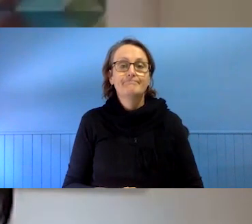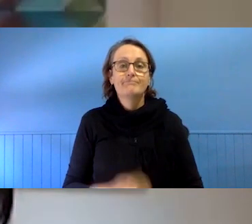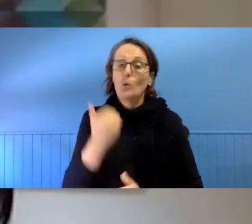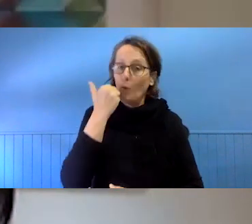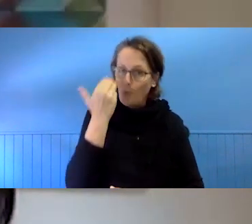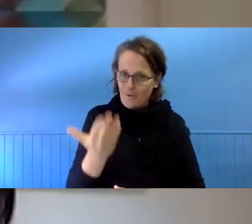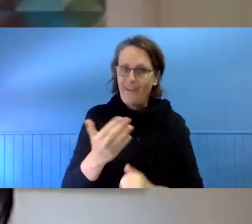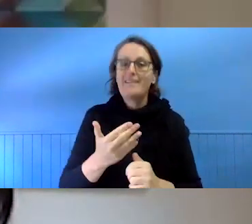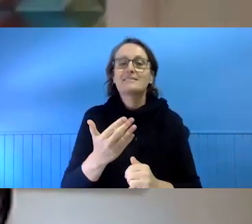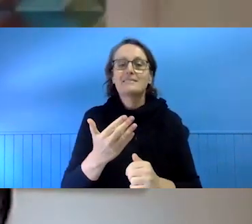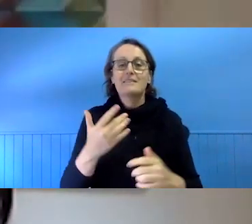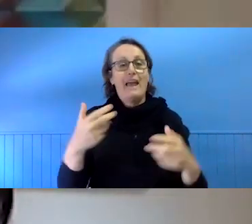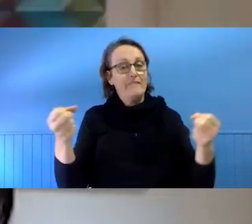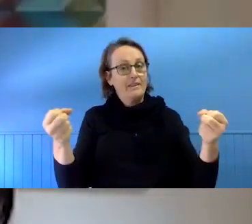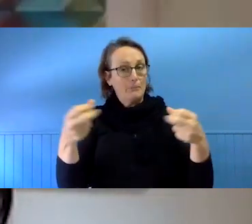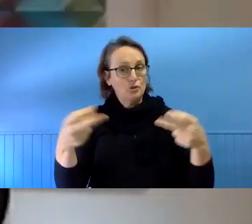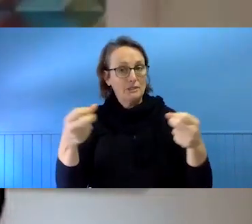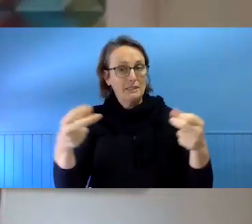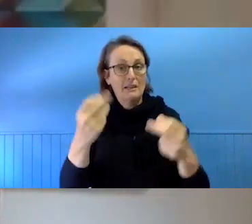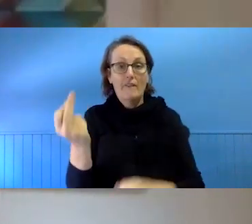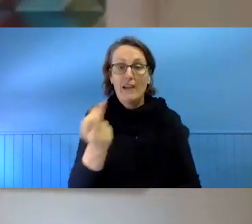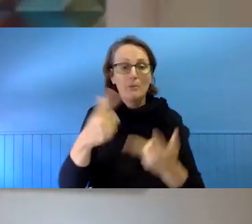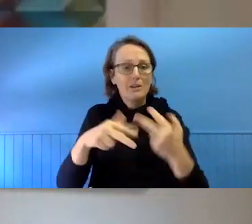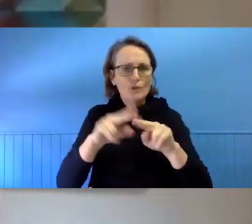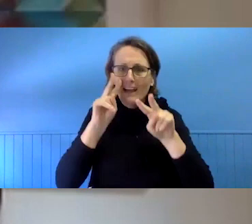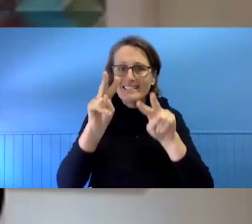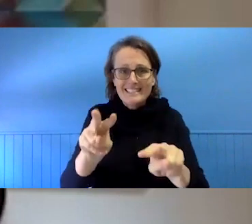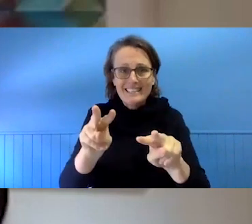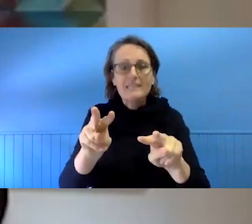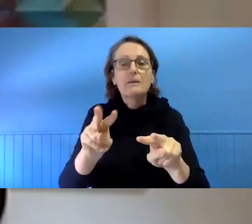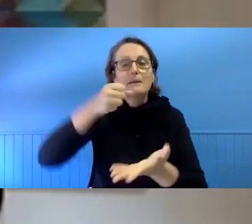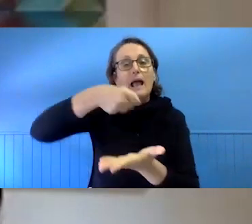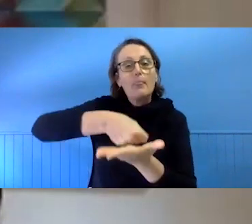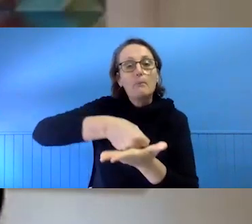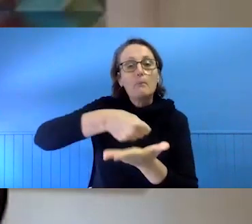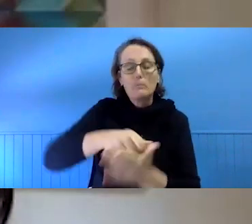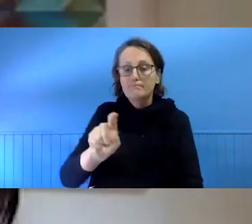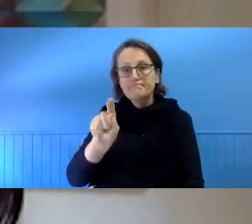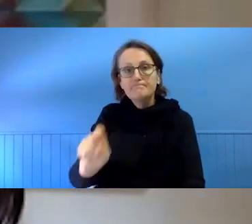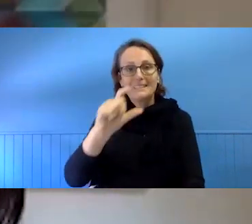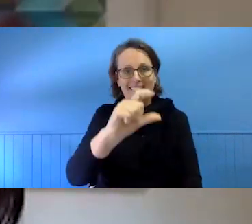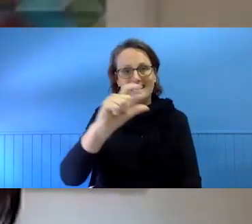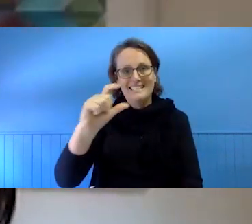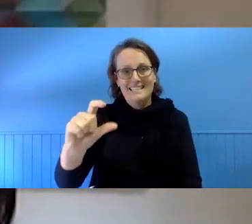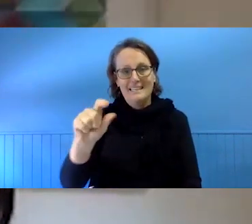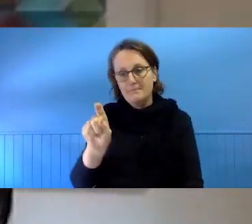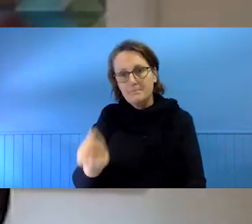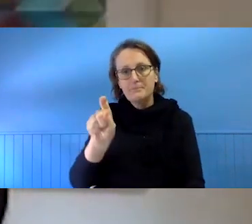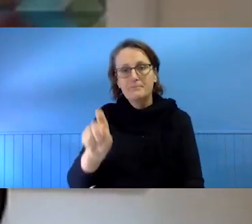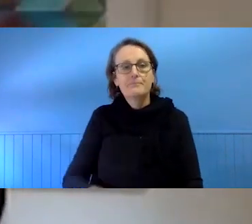If it's not on stream, you can turn it on by pressing the CC button, or